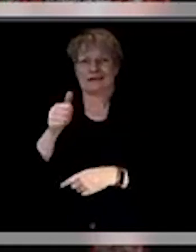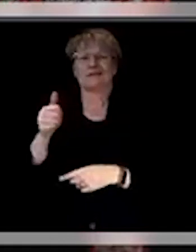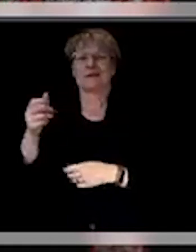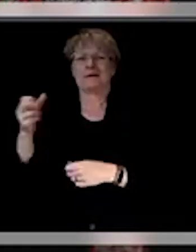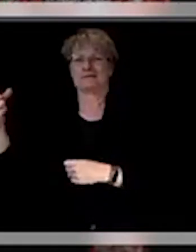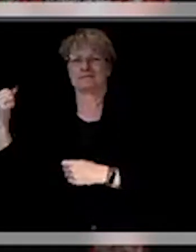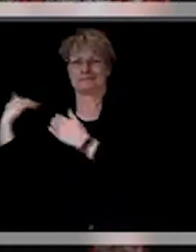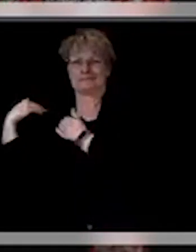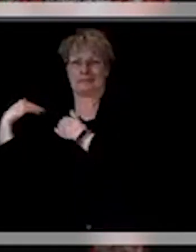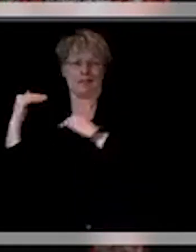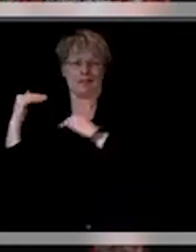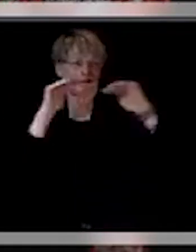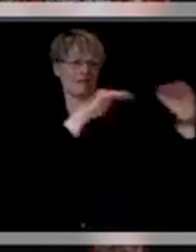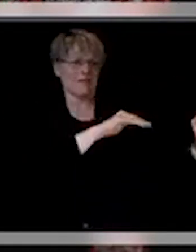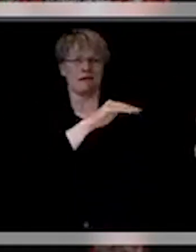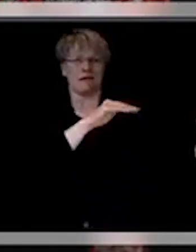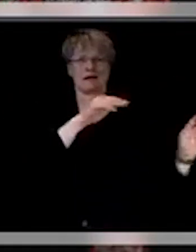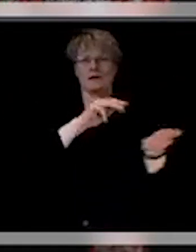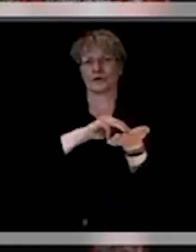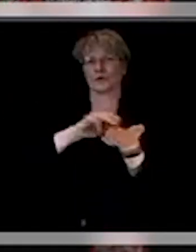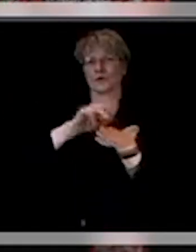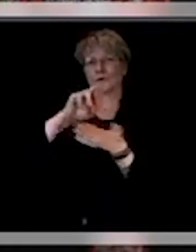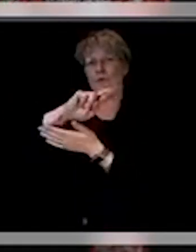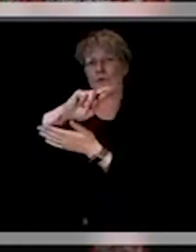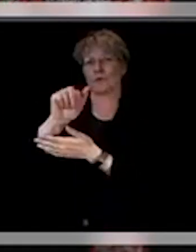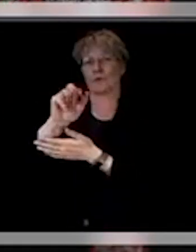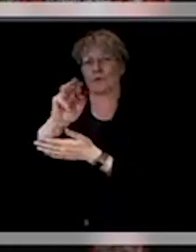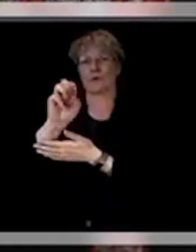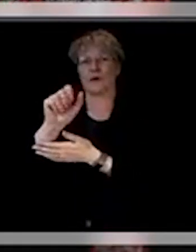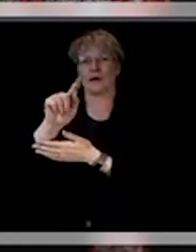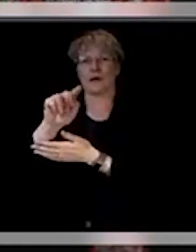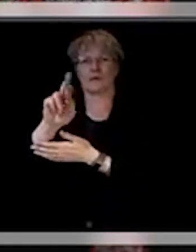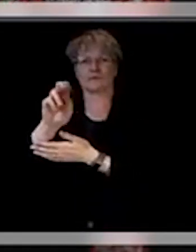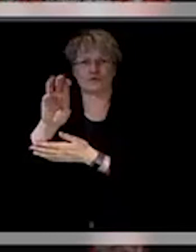notifying the public about patient’s whereabouts in the days leading up to their diagnosis